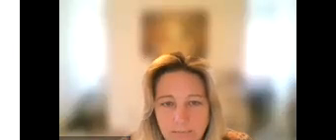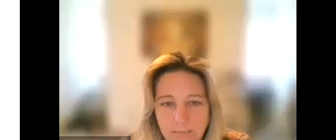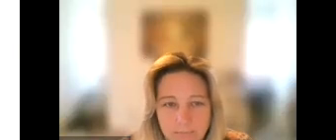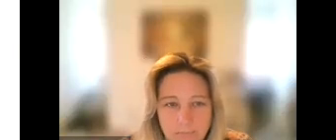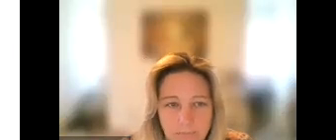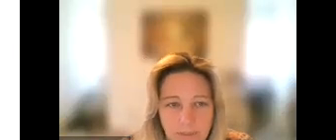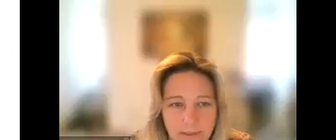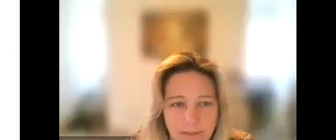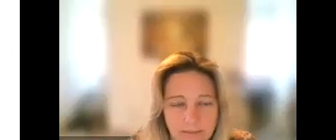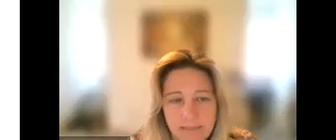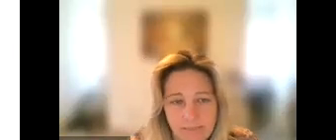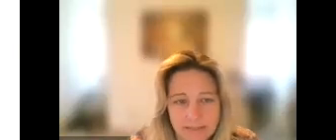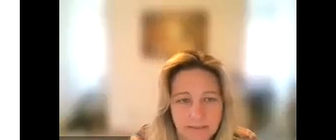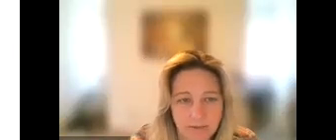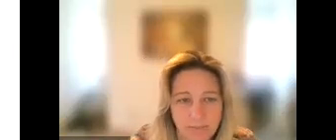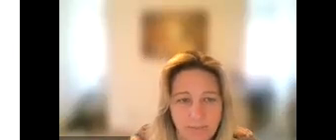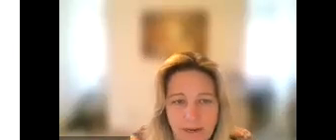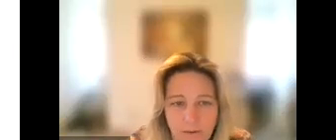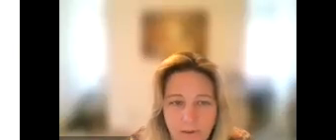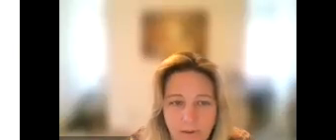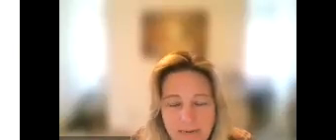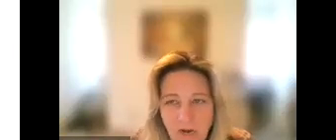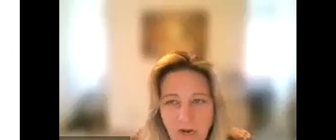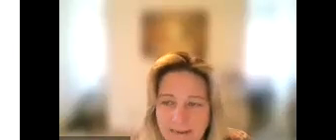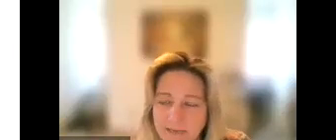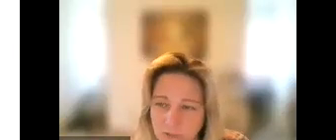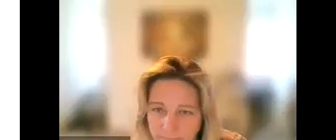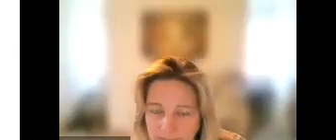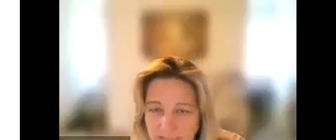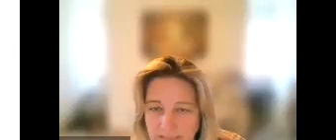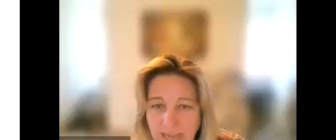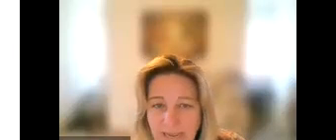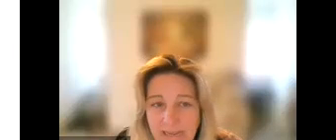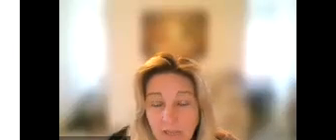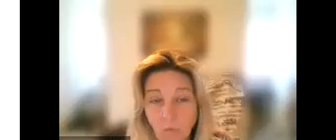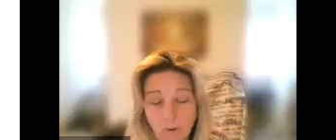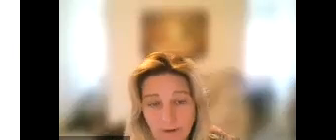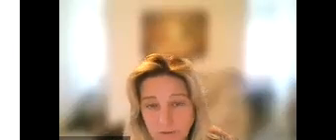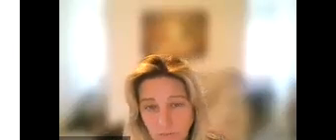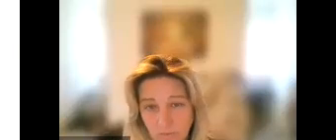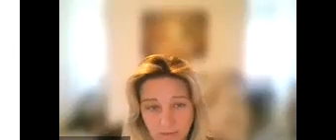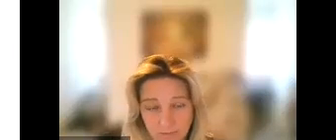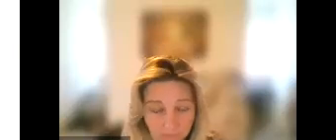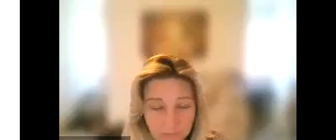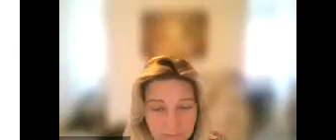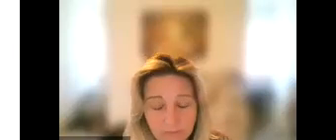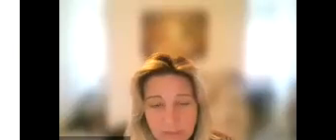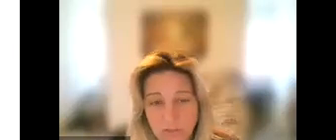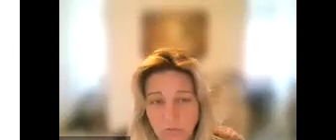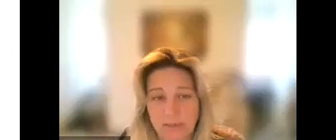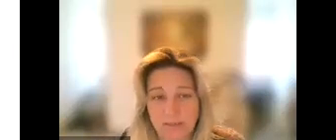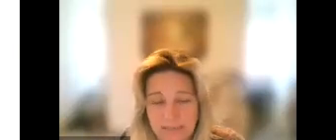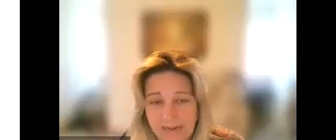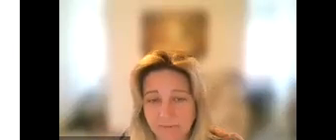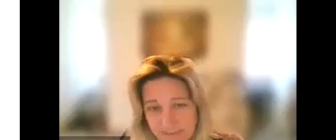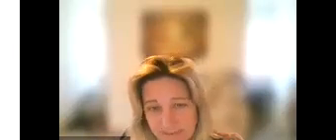Yes, okay. So I just want to give everybody a little bit of background on the Cms centers for Medicare, Medicare and Medicaid services and what they're doing.